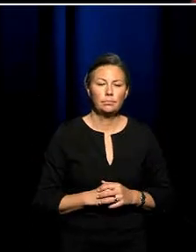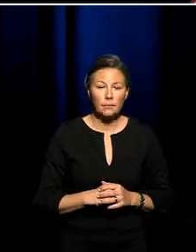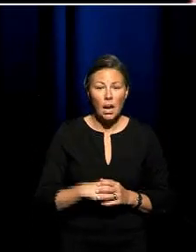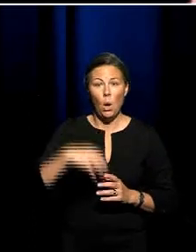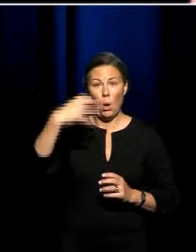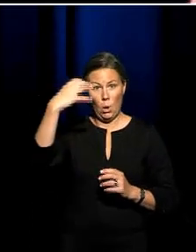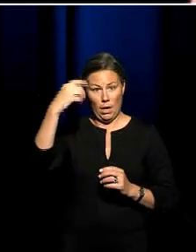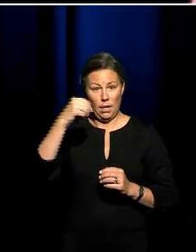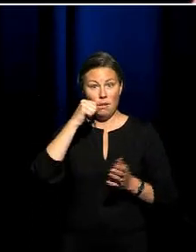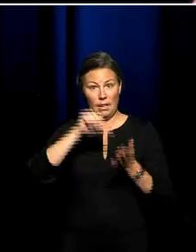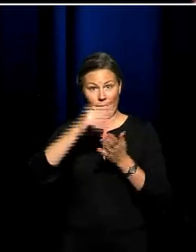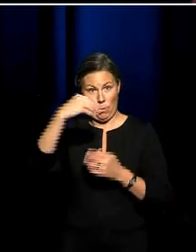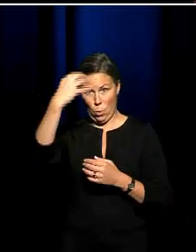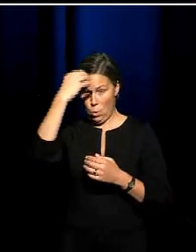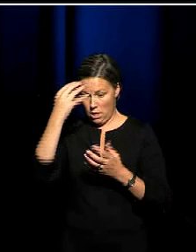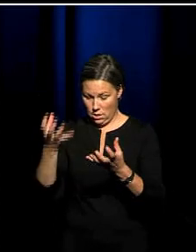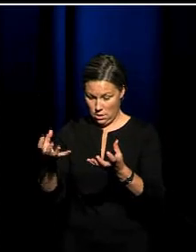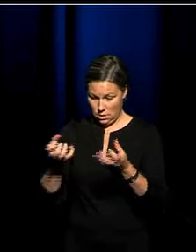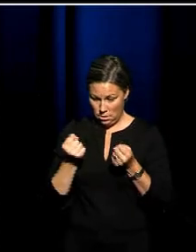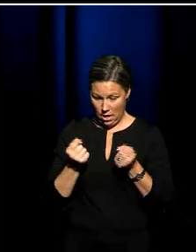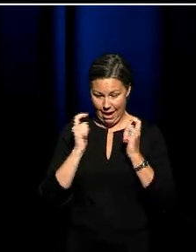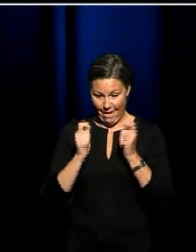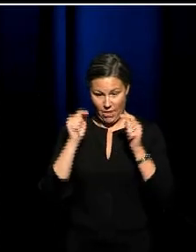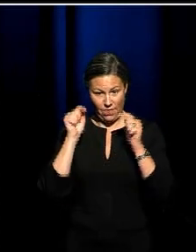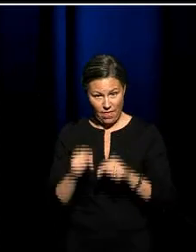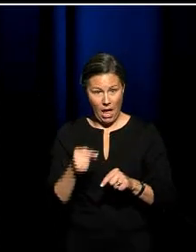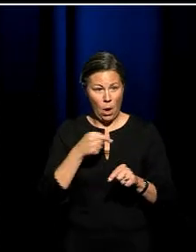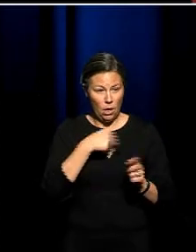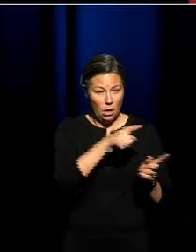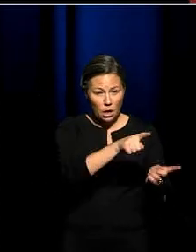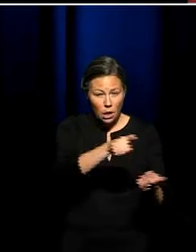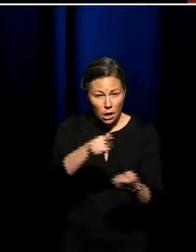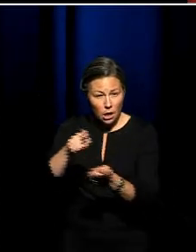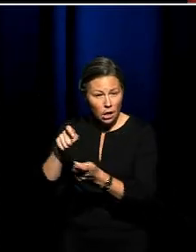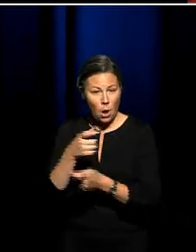Since then we have recruited 106 staff with a range of skills including